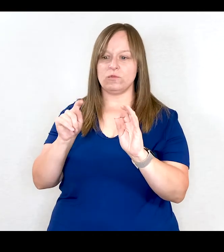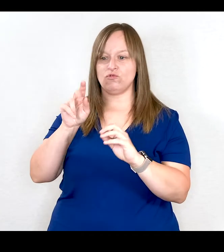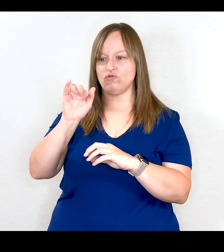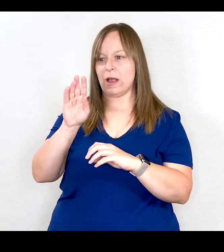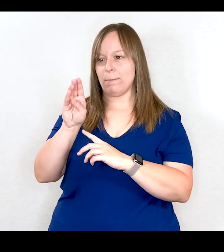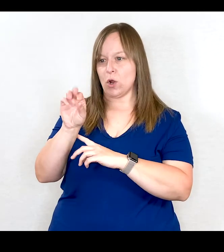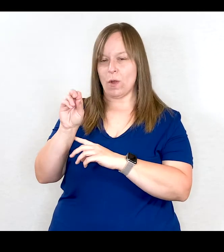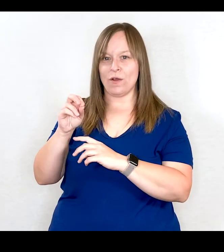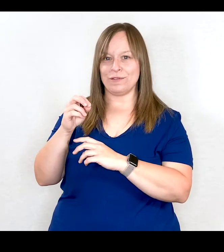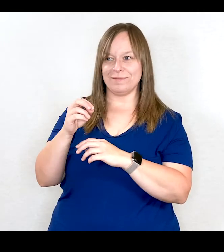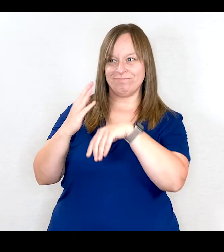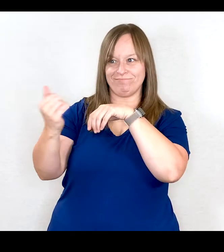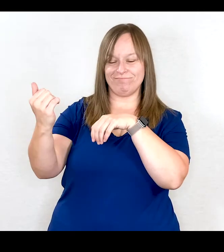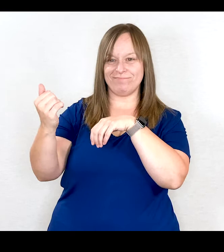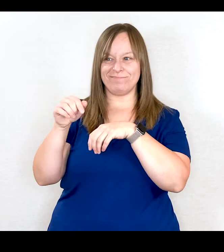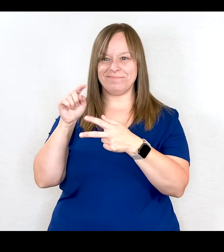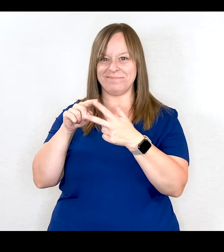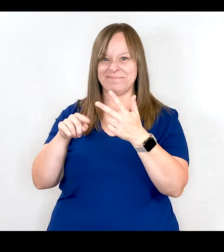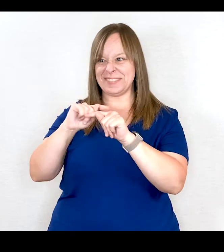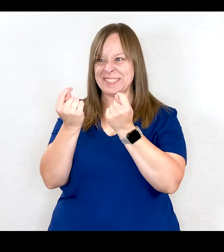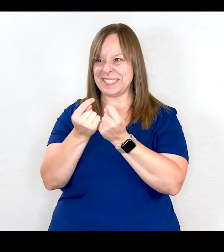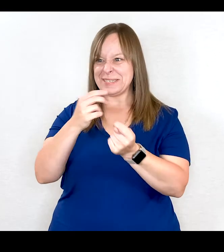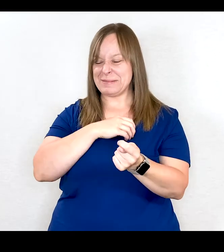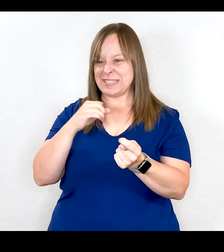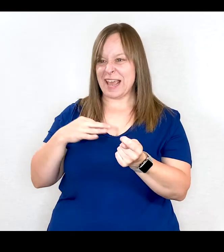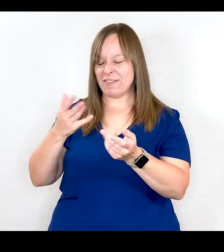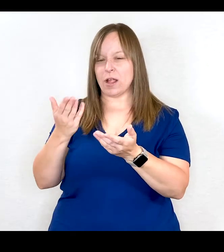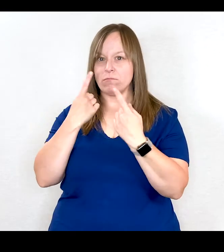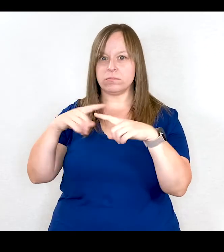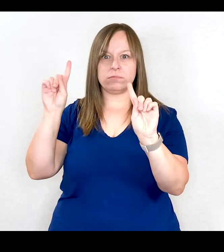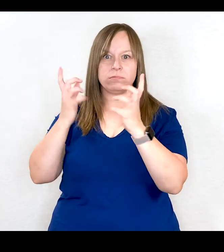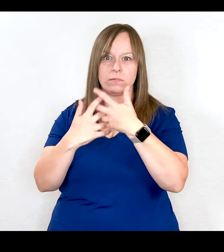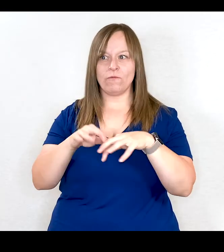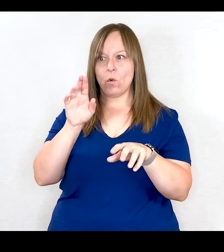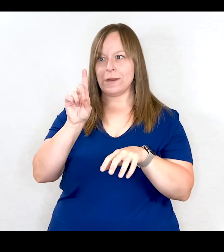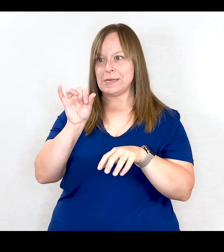You know, I've to just give a shout out to Ronan and his staff really made this happen for Denise.